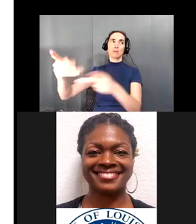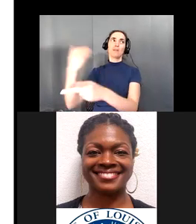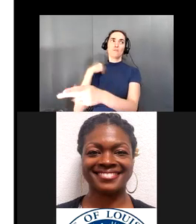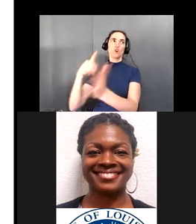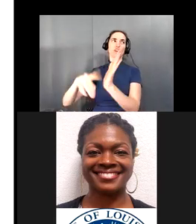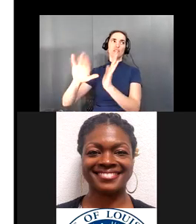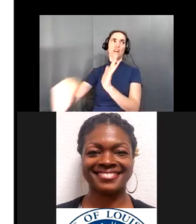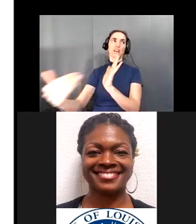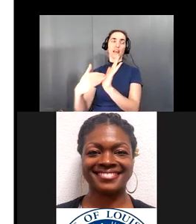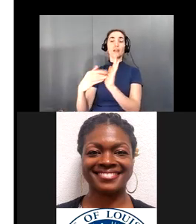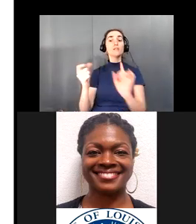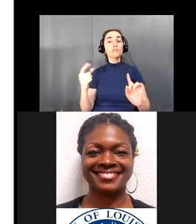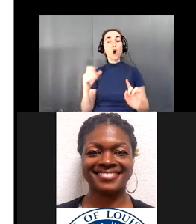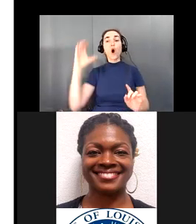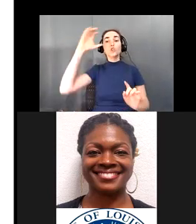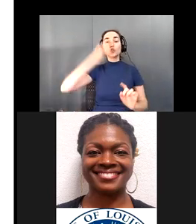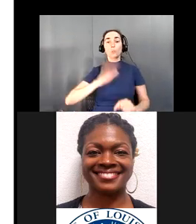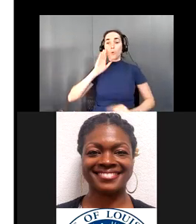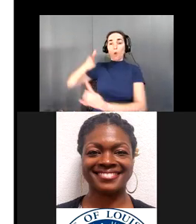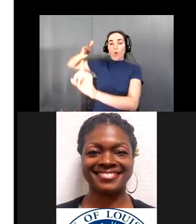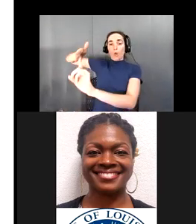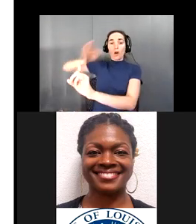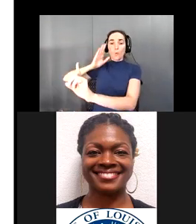again but don't always think they're going to go to a singular place.